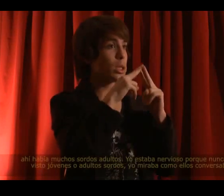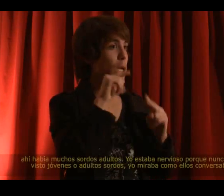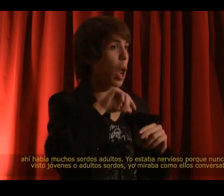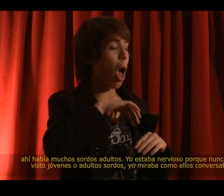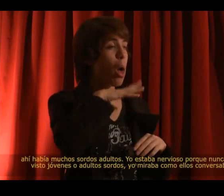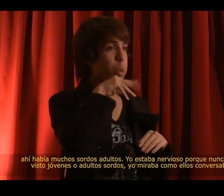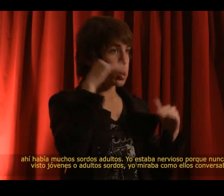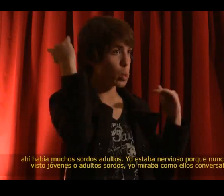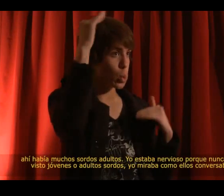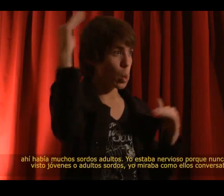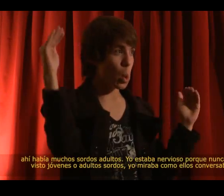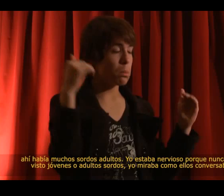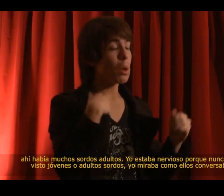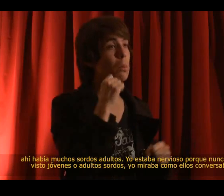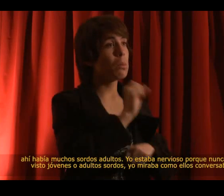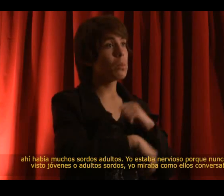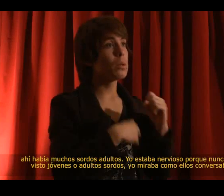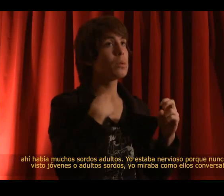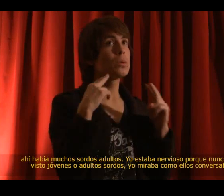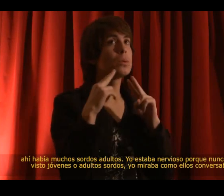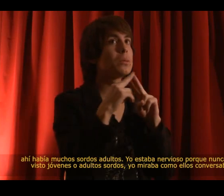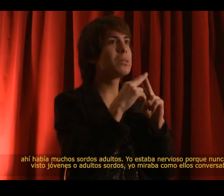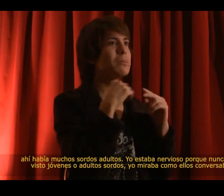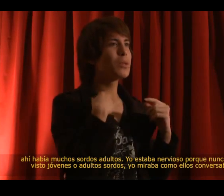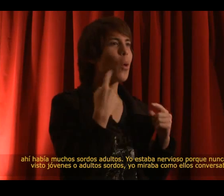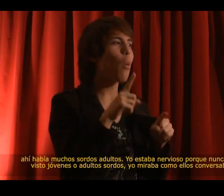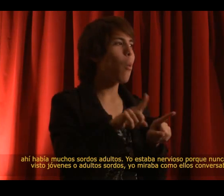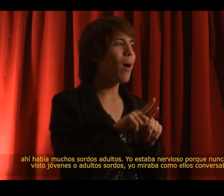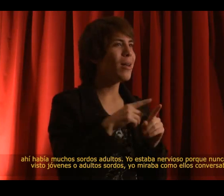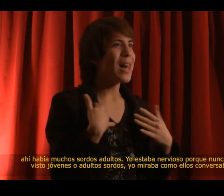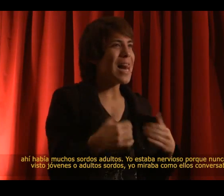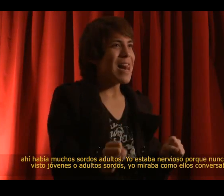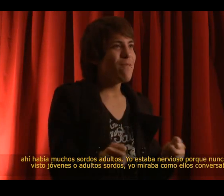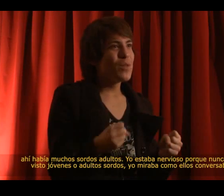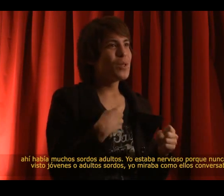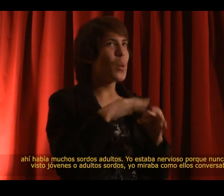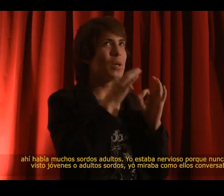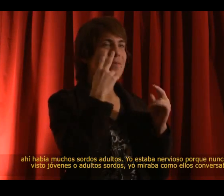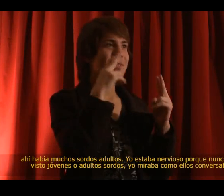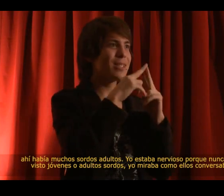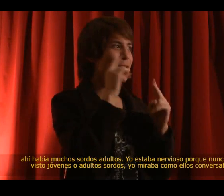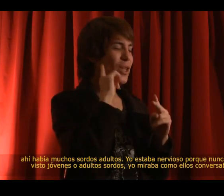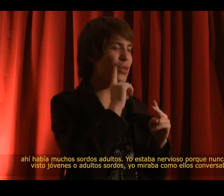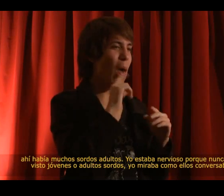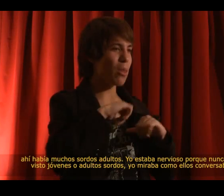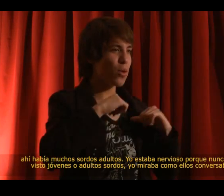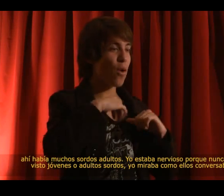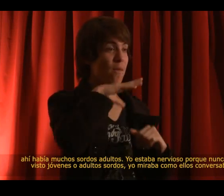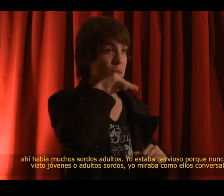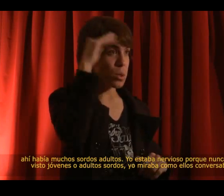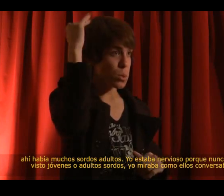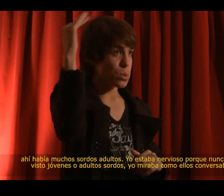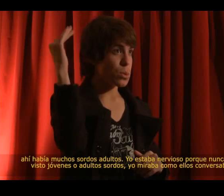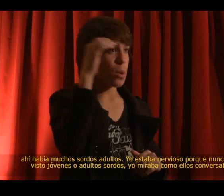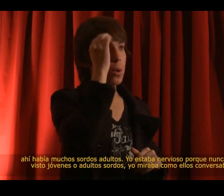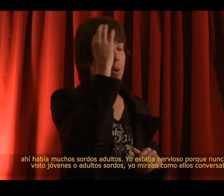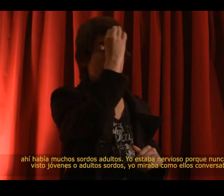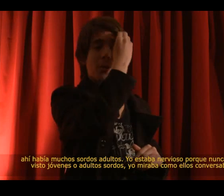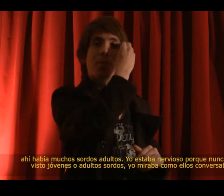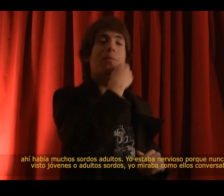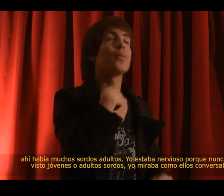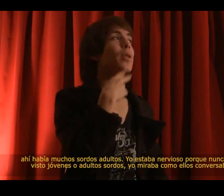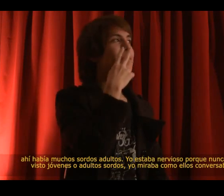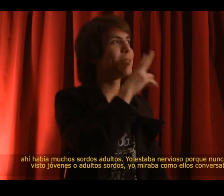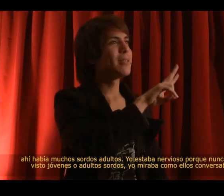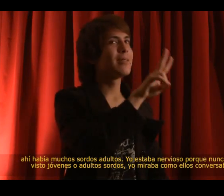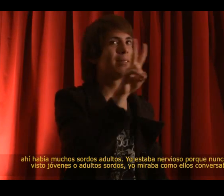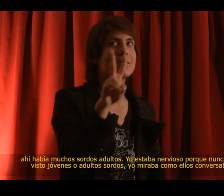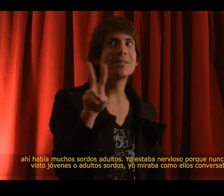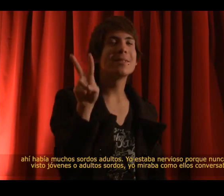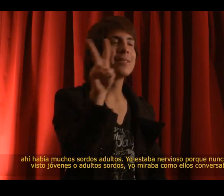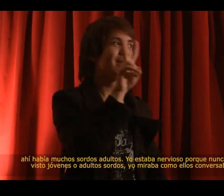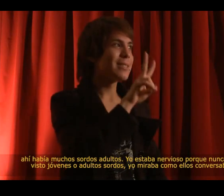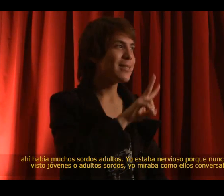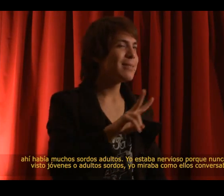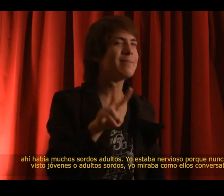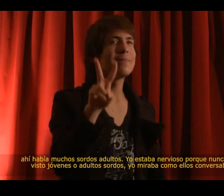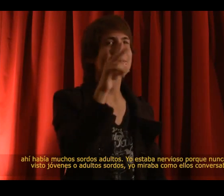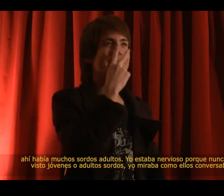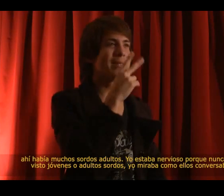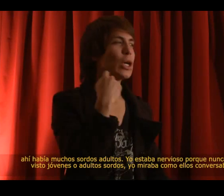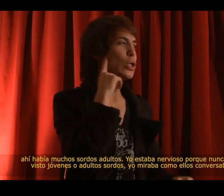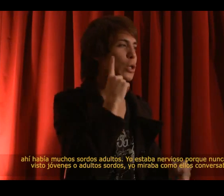There, I saw many deaf adults. I was nervous because I had never seen deaf children or adults before.